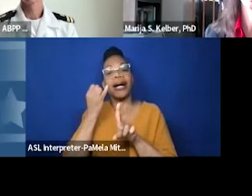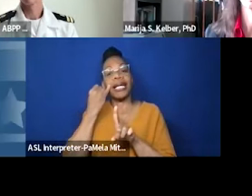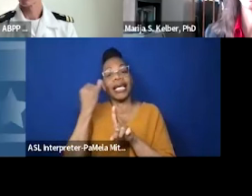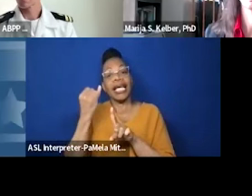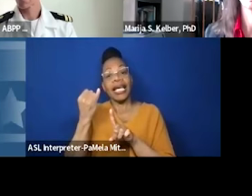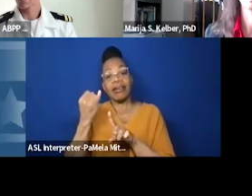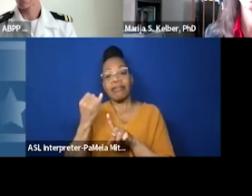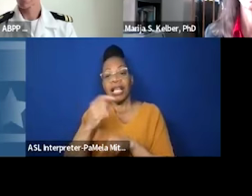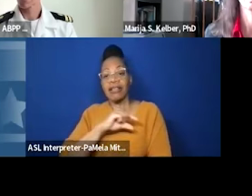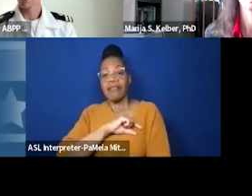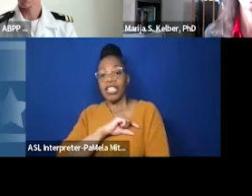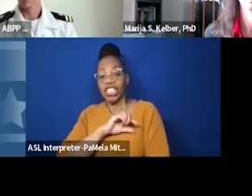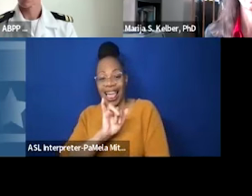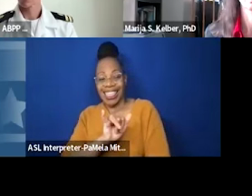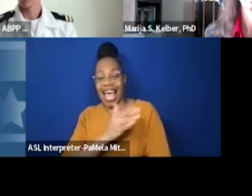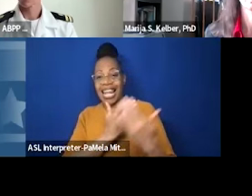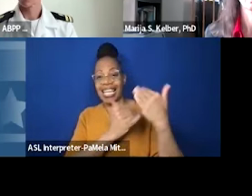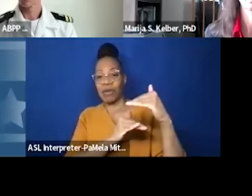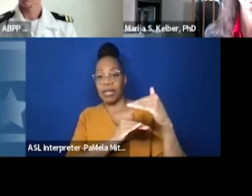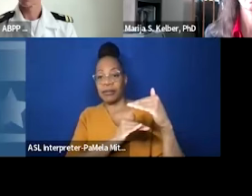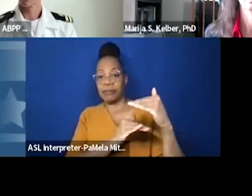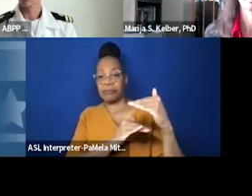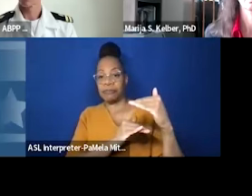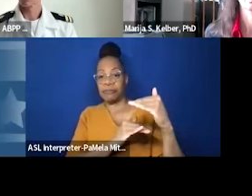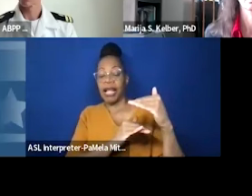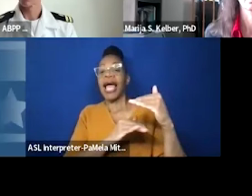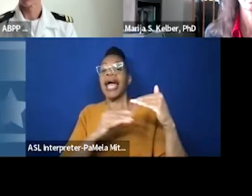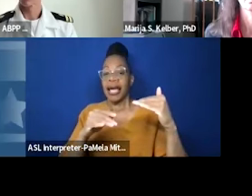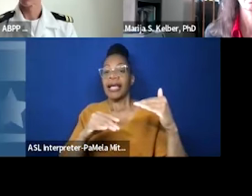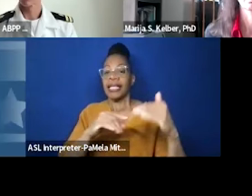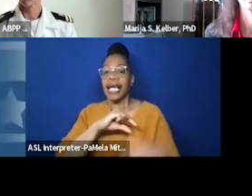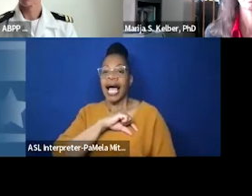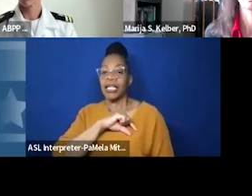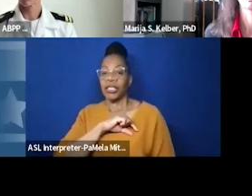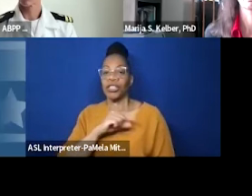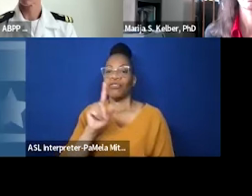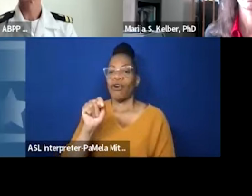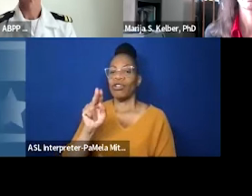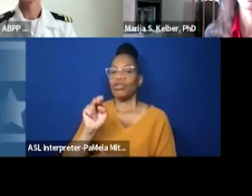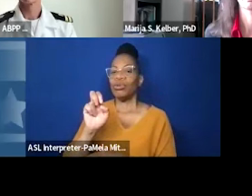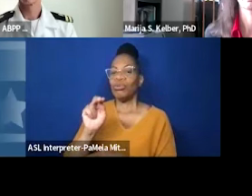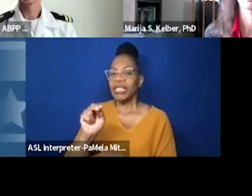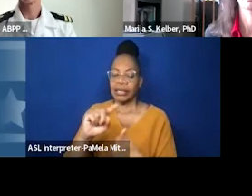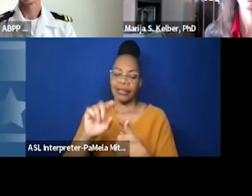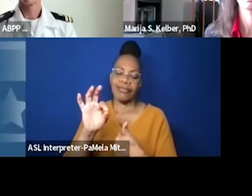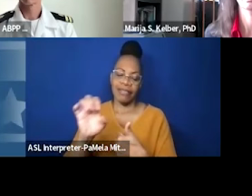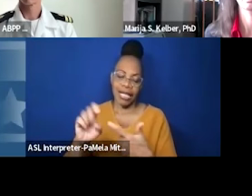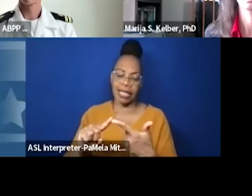that limits the eligibility to just tuition fees, books and equipment. But again, the veteran needs to know that,